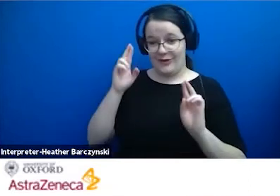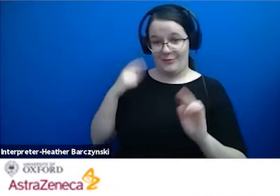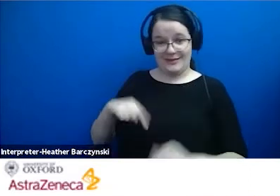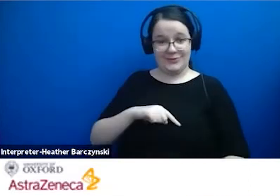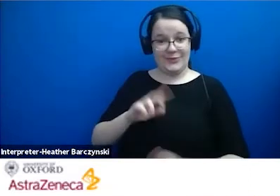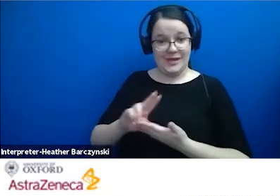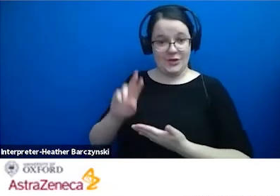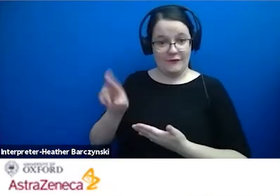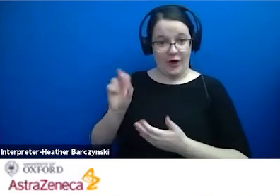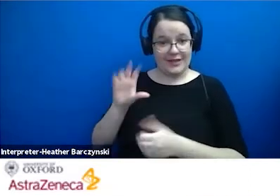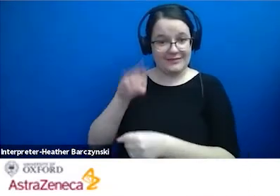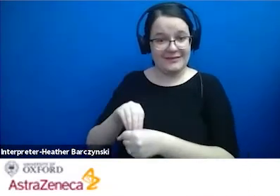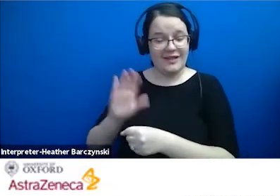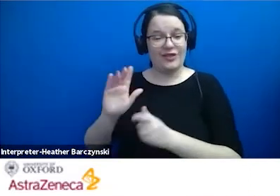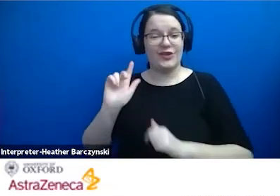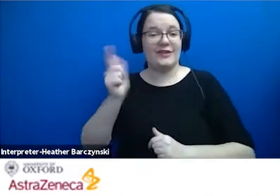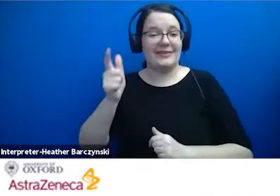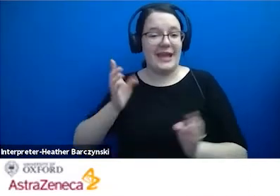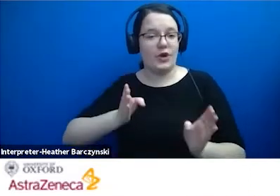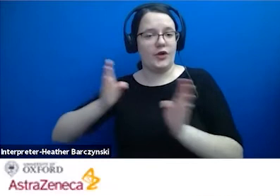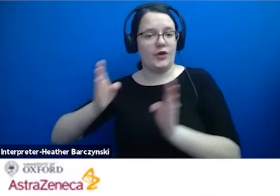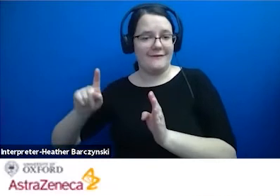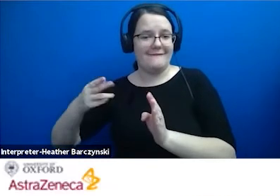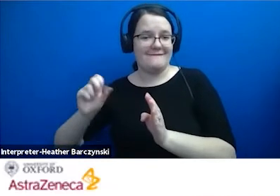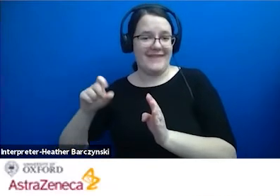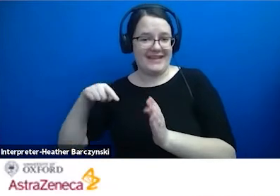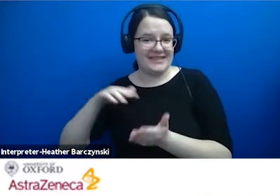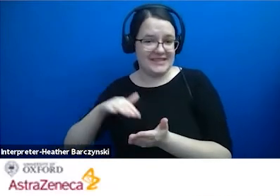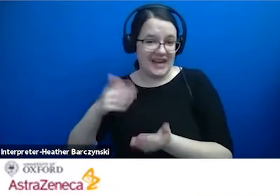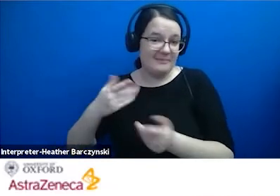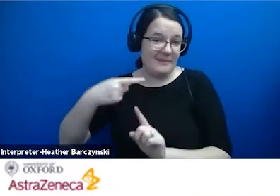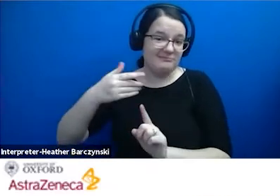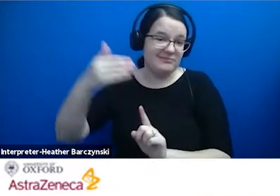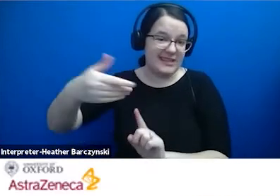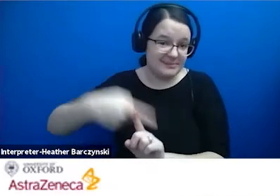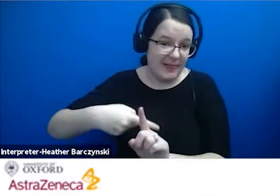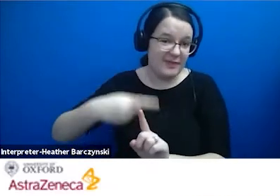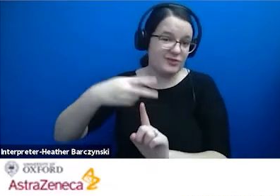the later phases of these studies coming in the next month or so and that's it for me